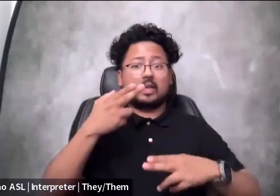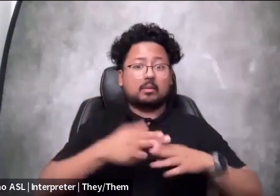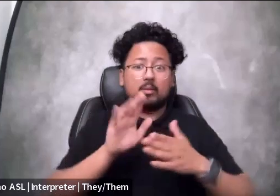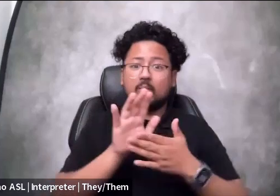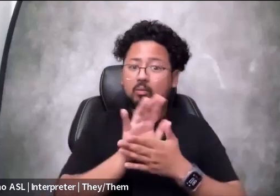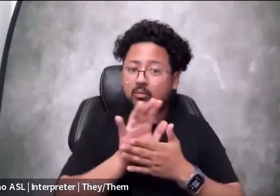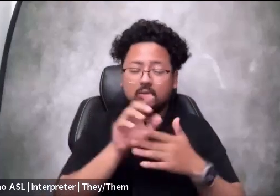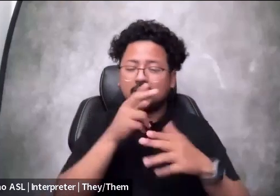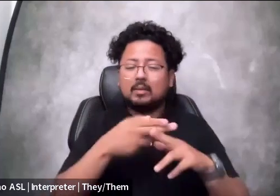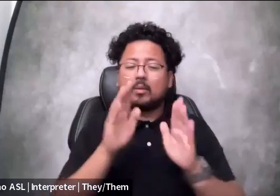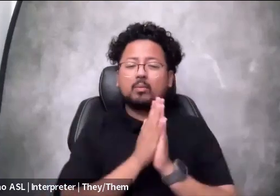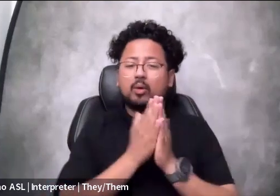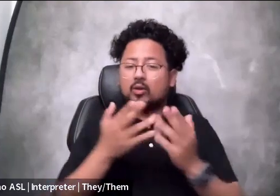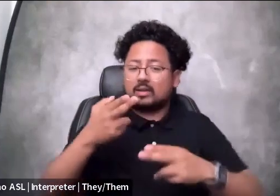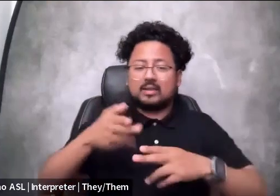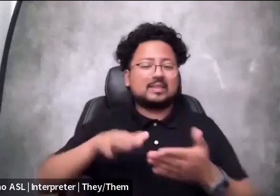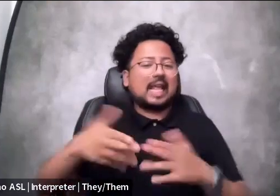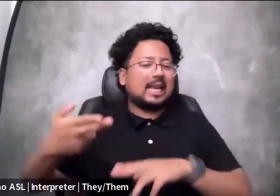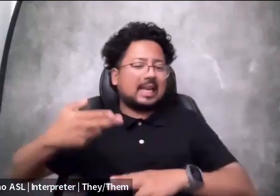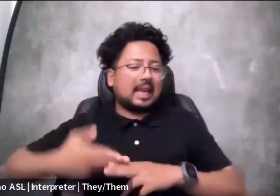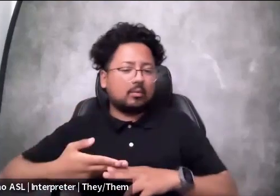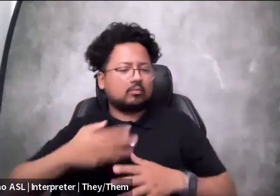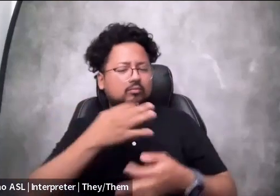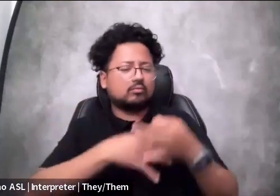has the dead name of this character, you can get a sticker still.